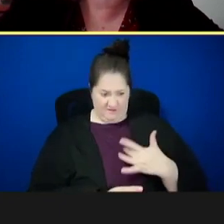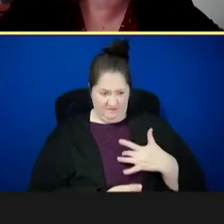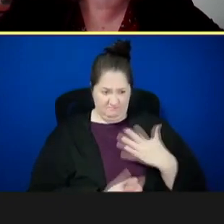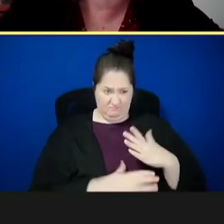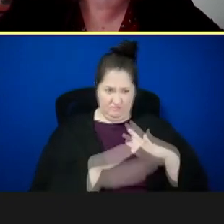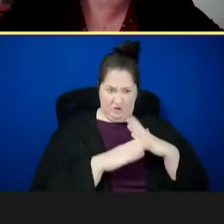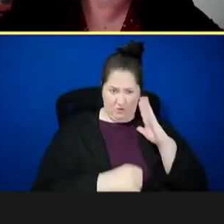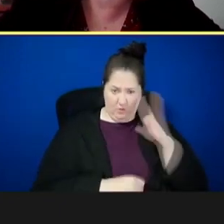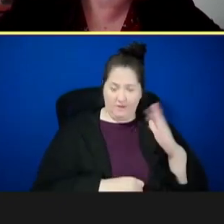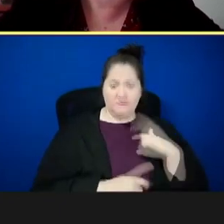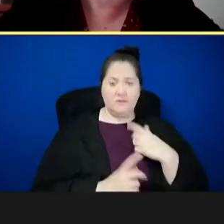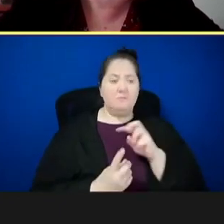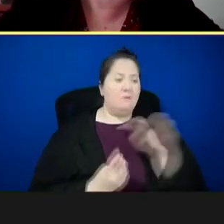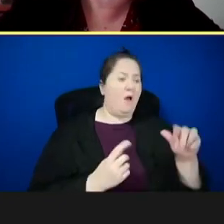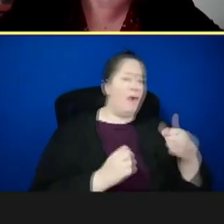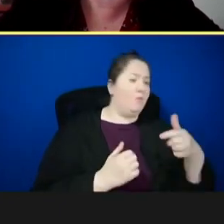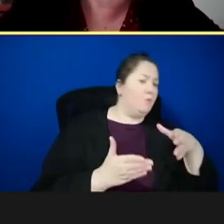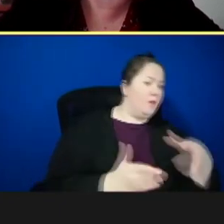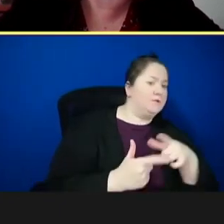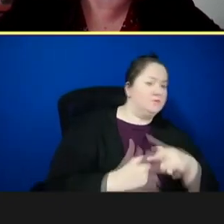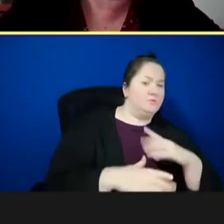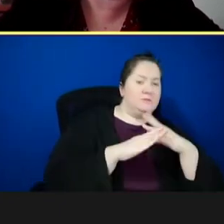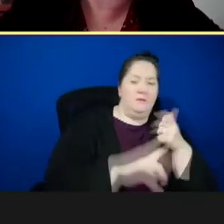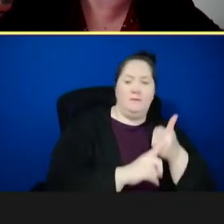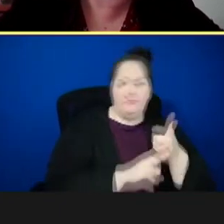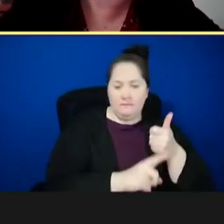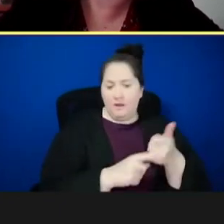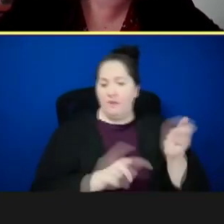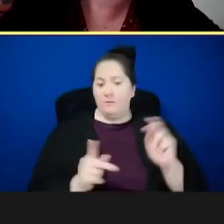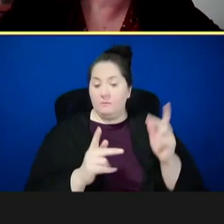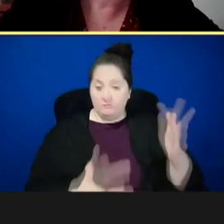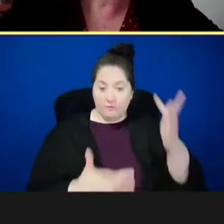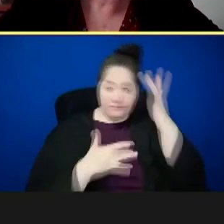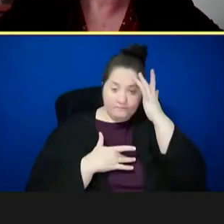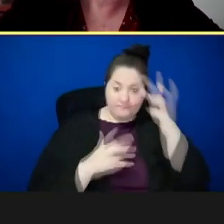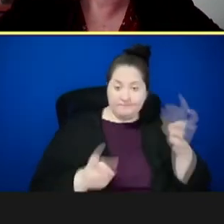they look to other methods to protect themselves and others from getting sick.